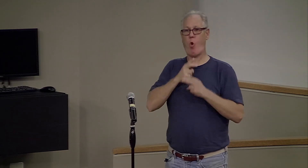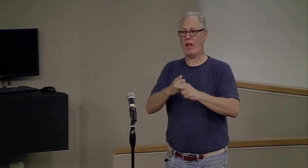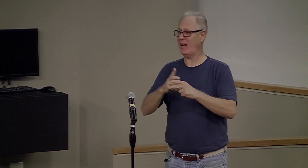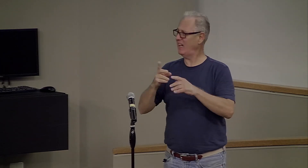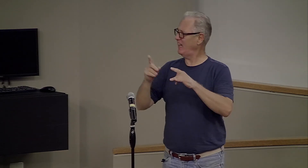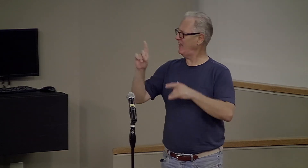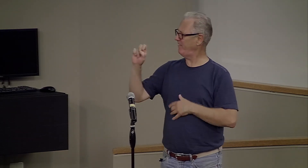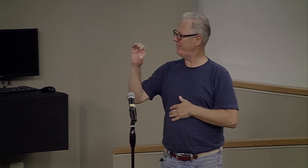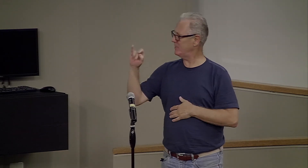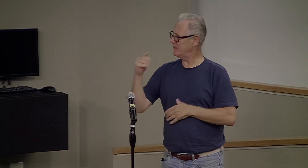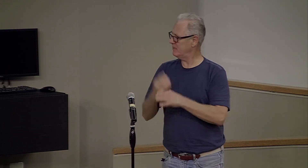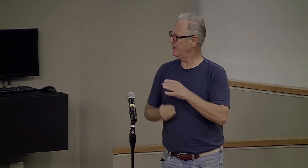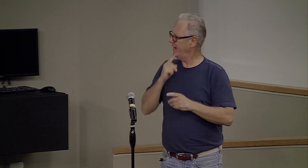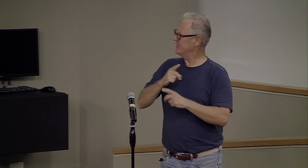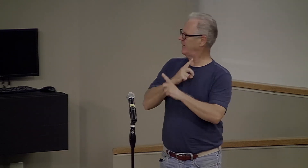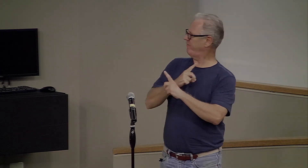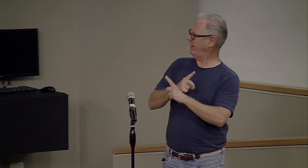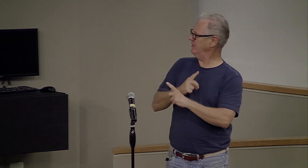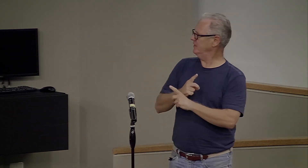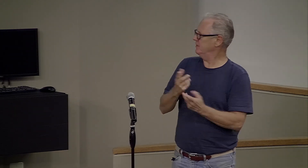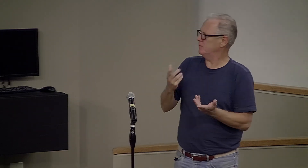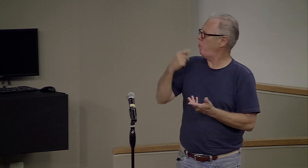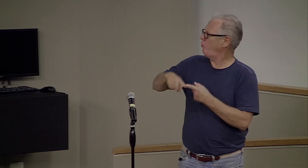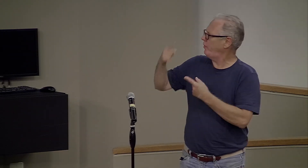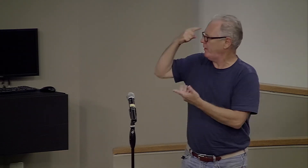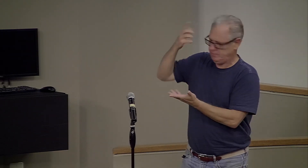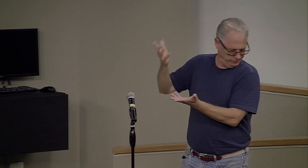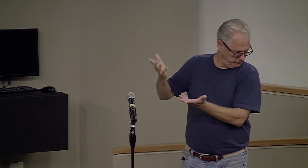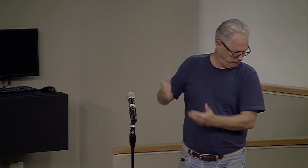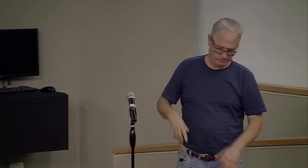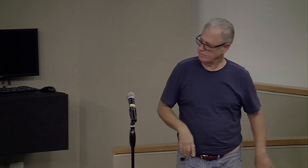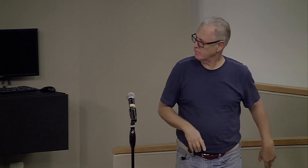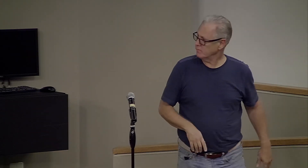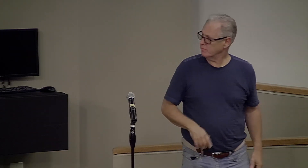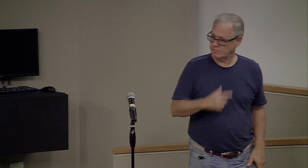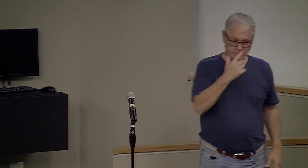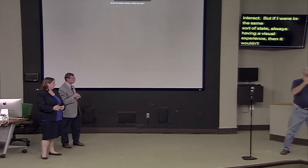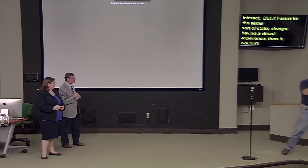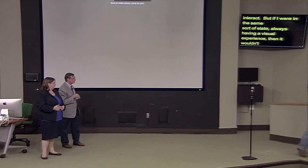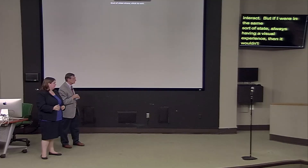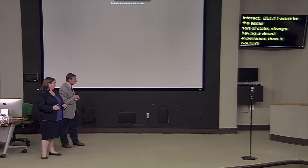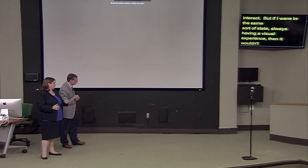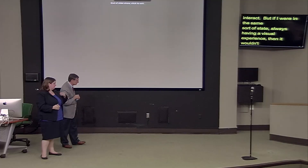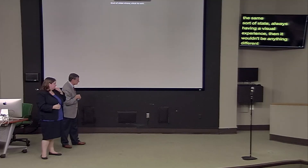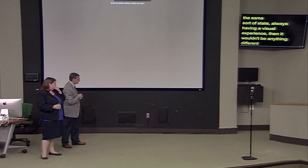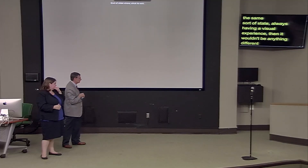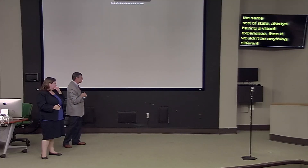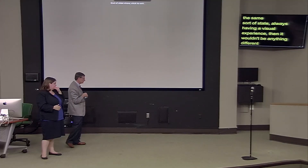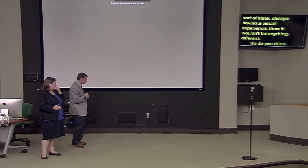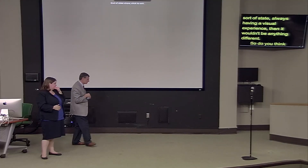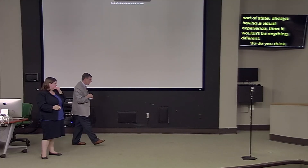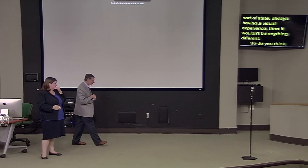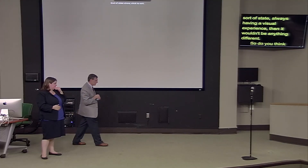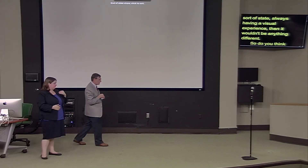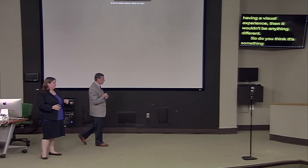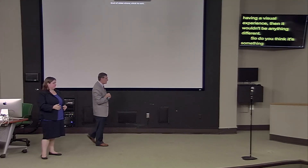always having a visual experience, then it wouldn't be anything different. So do you think it's something about a deficiency or a defense?